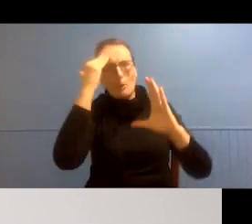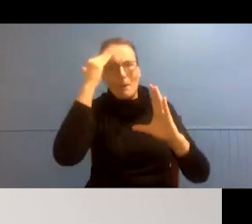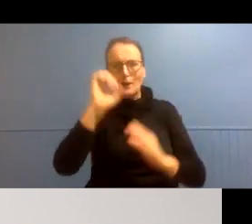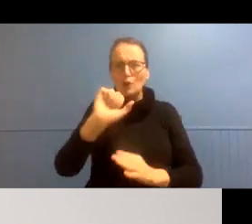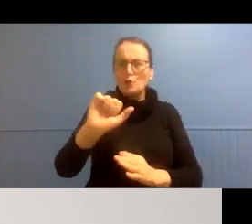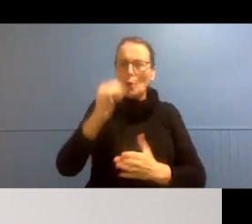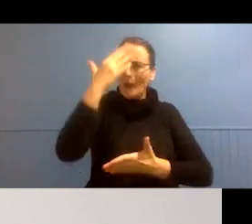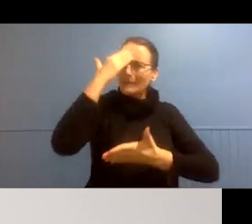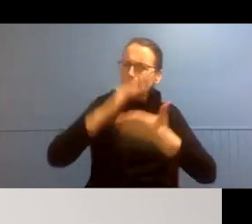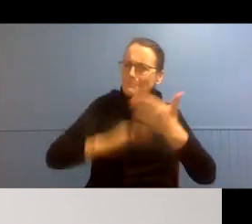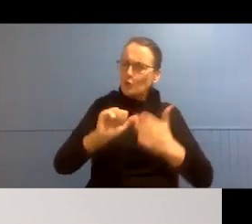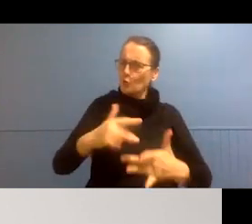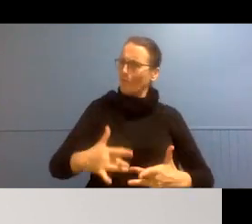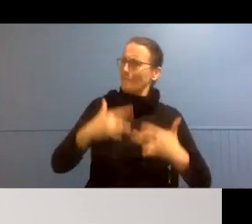in it.